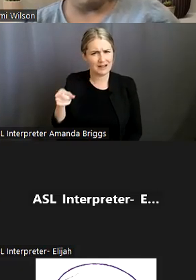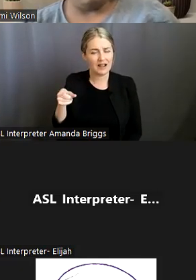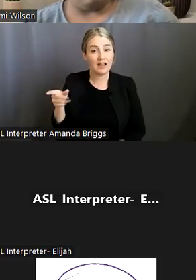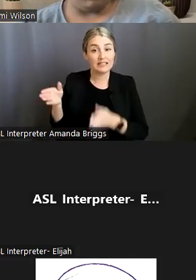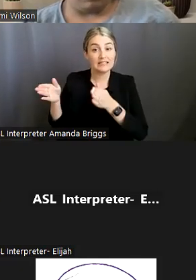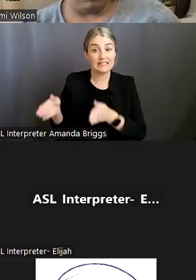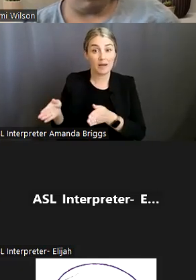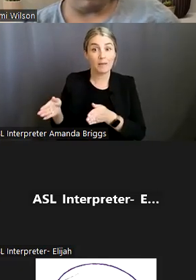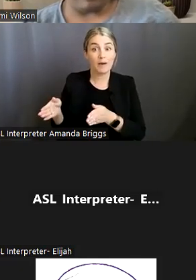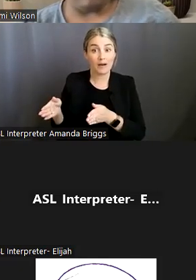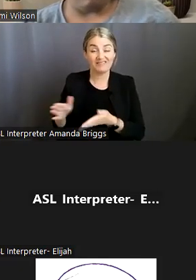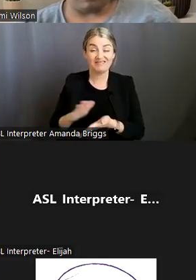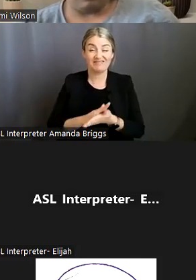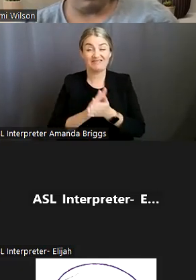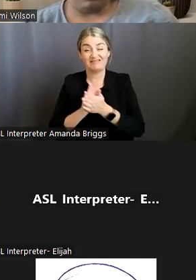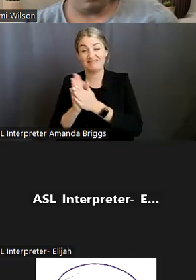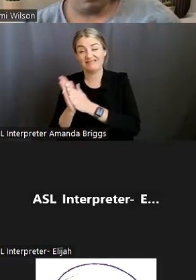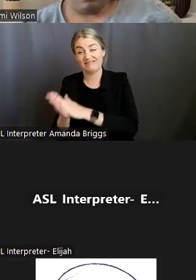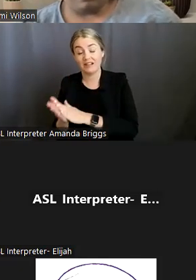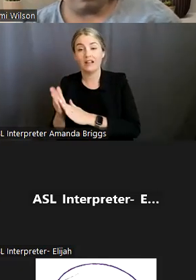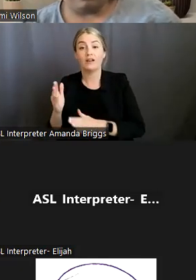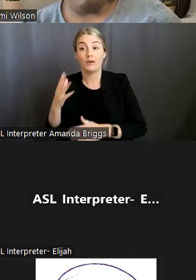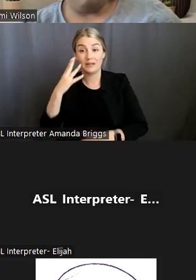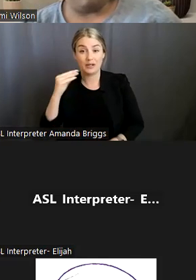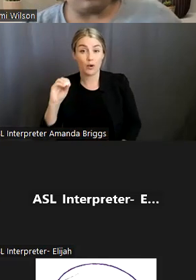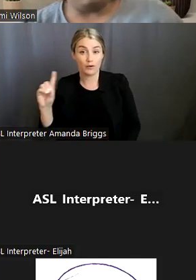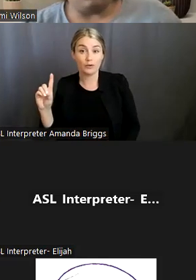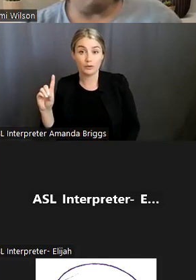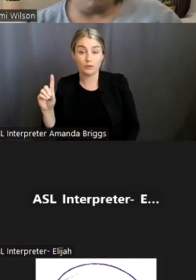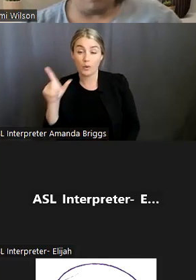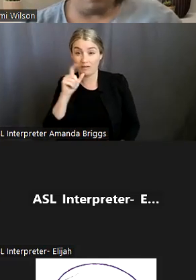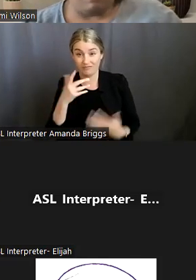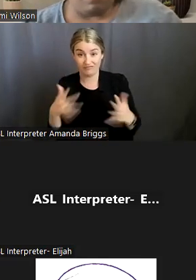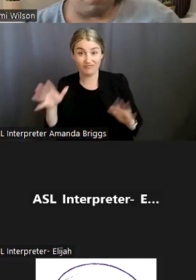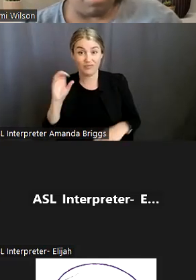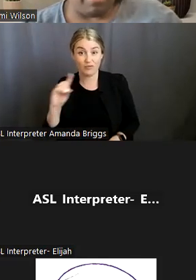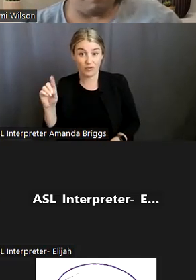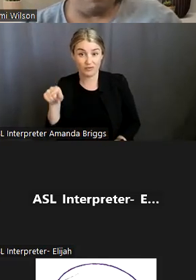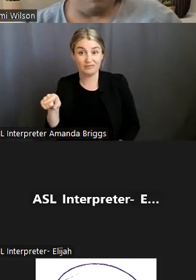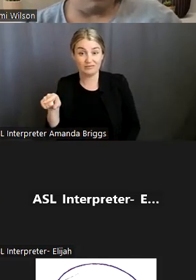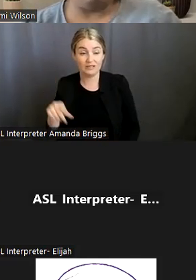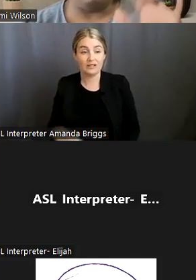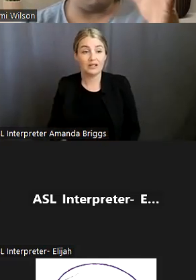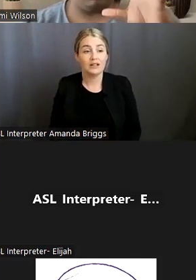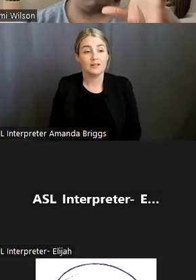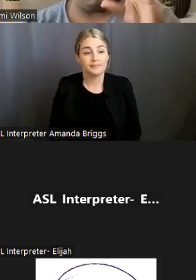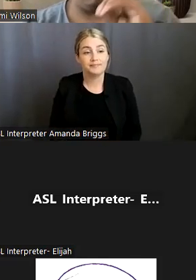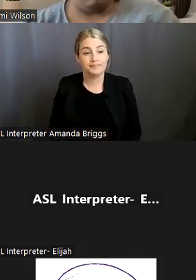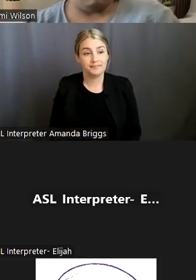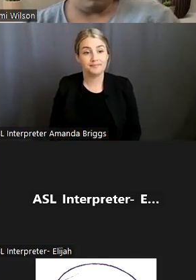is overdosing or has overdosed. So one of the, so just let's start